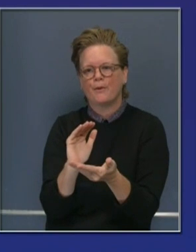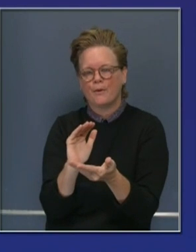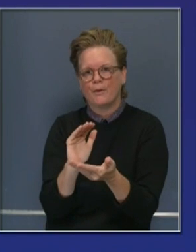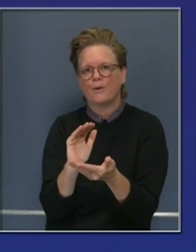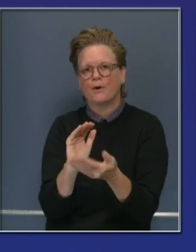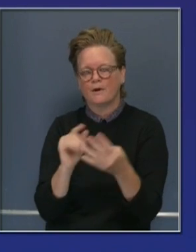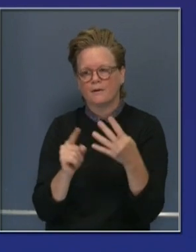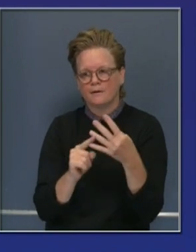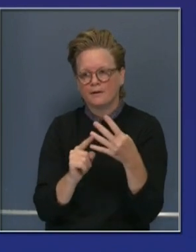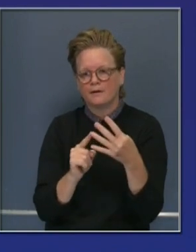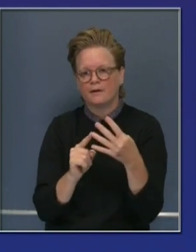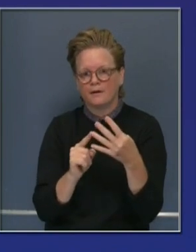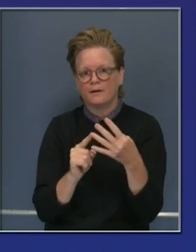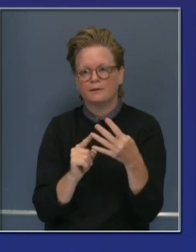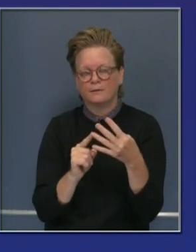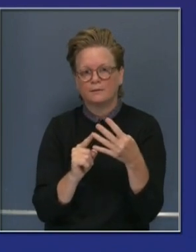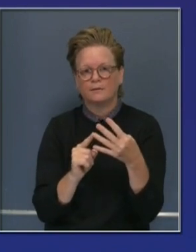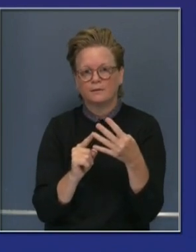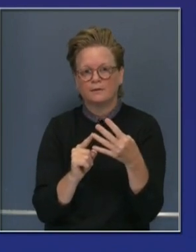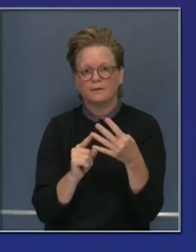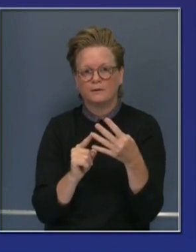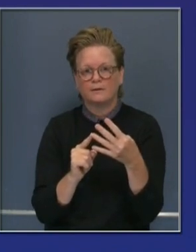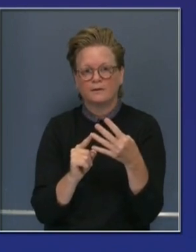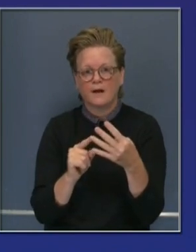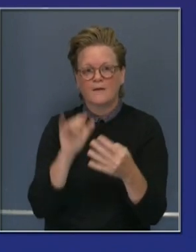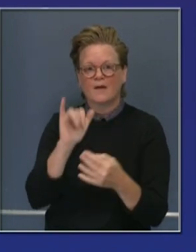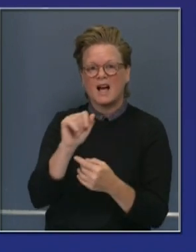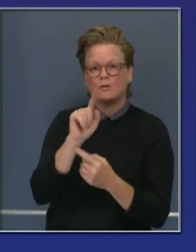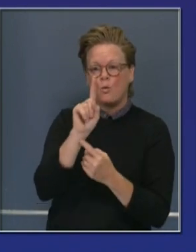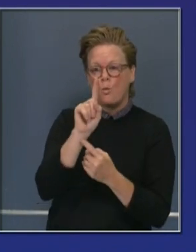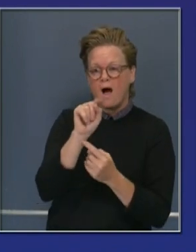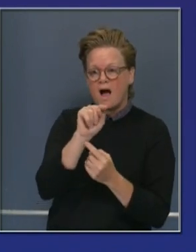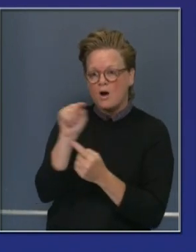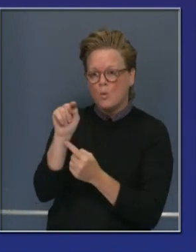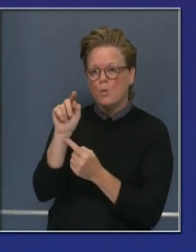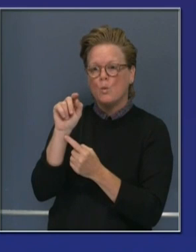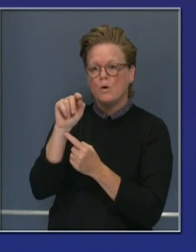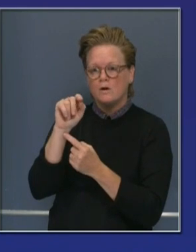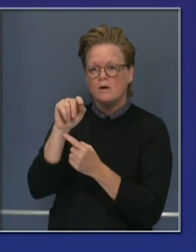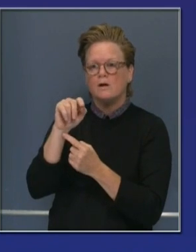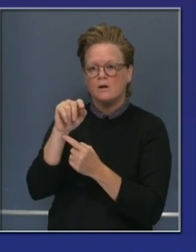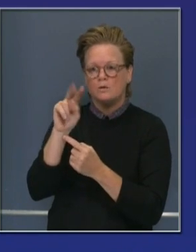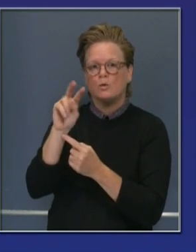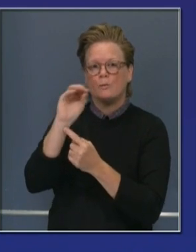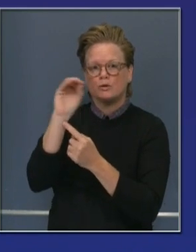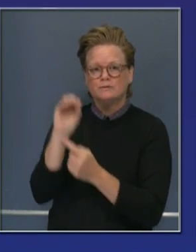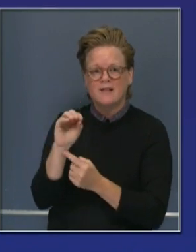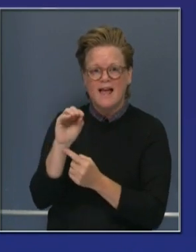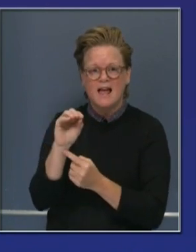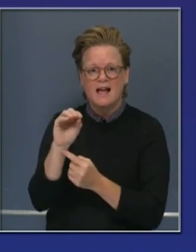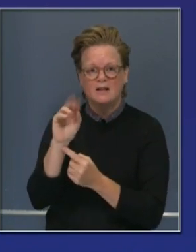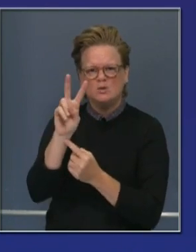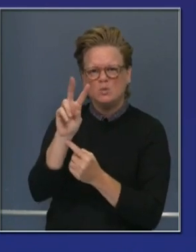THE MODERATE, REPRESENTING ORANGE AND THEIR NUMBER OF COUNTIES IN THAT CATEGORY TODAY I WILL PROVIDE THAT LIST IN